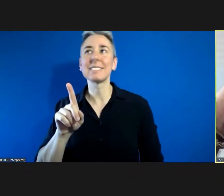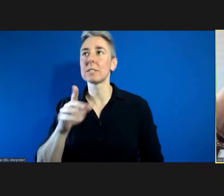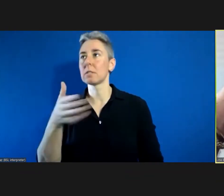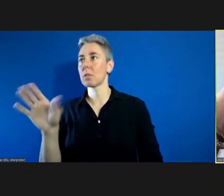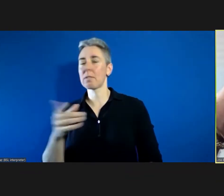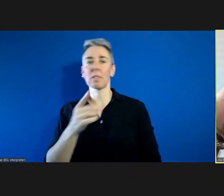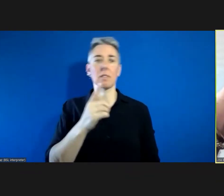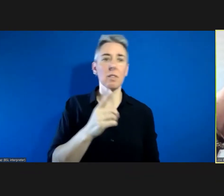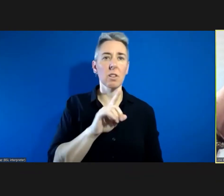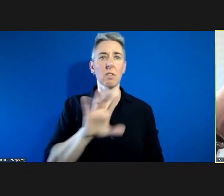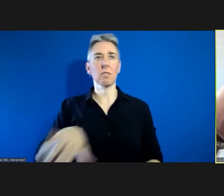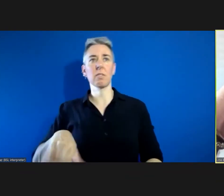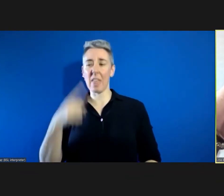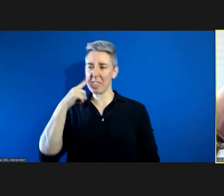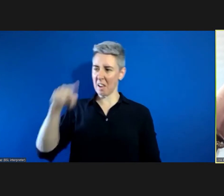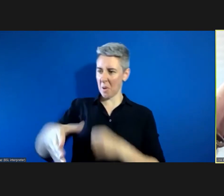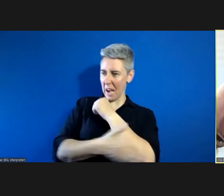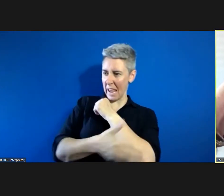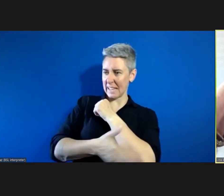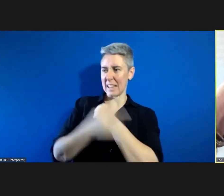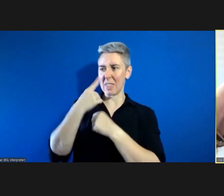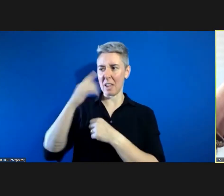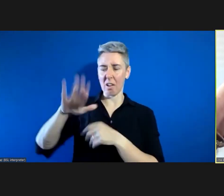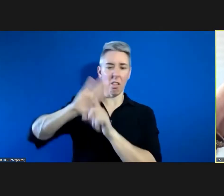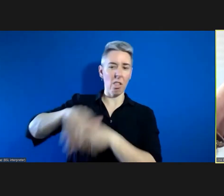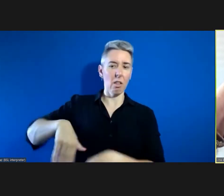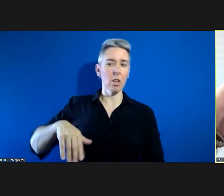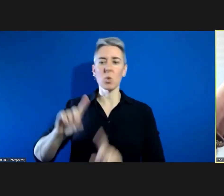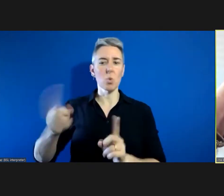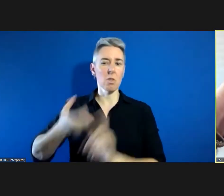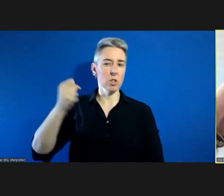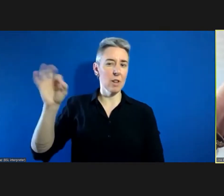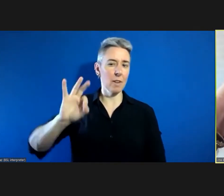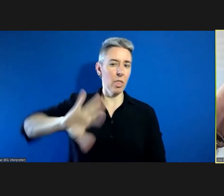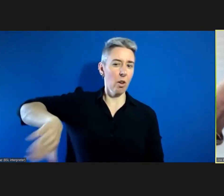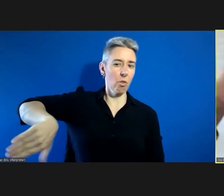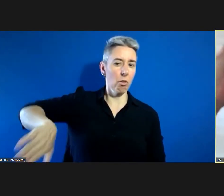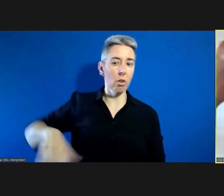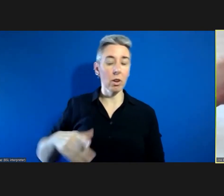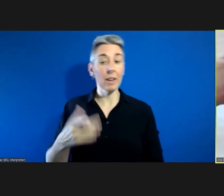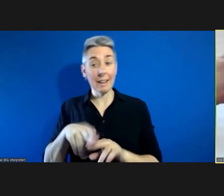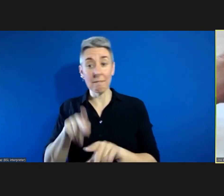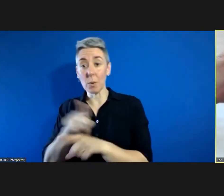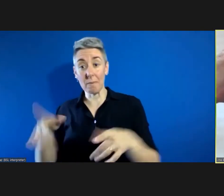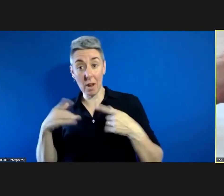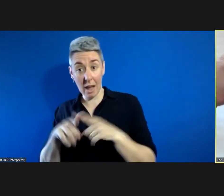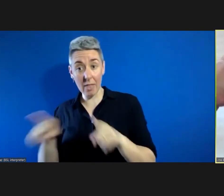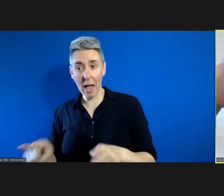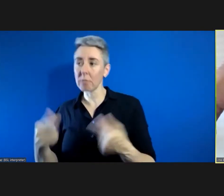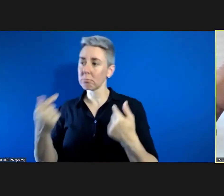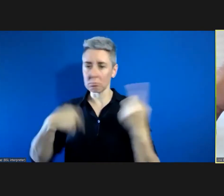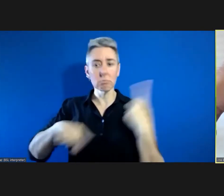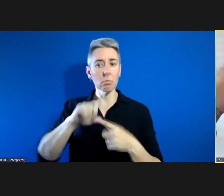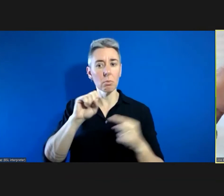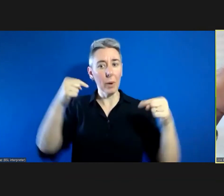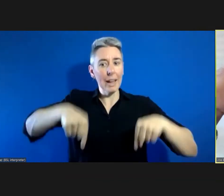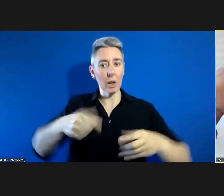lazy bigotry, in relation to what we can achieve. Today, I'm going to concentrate on class